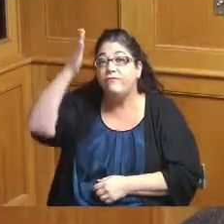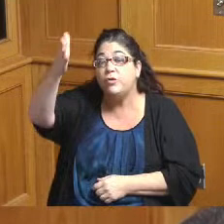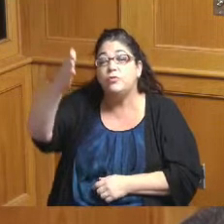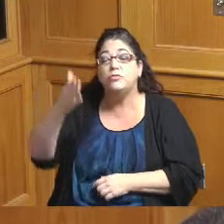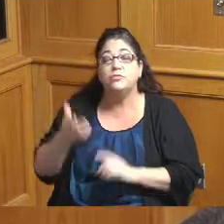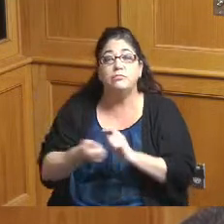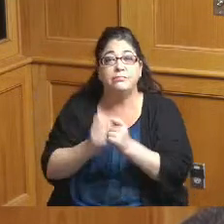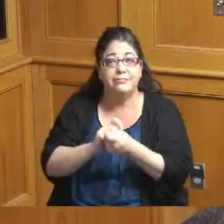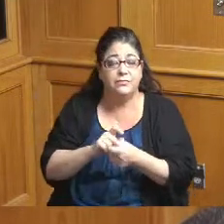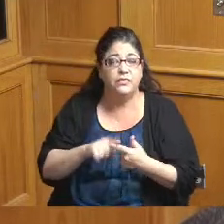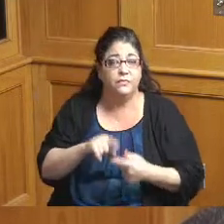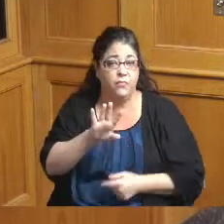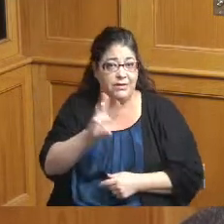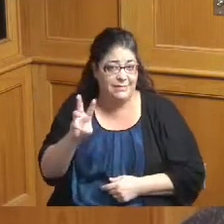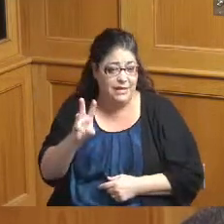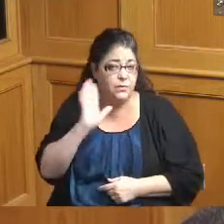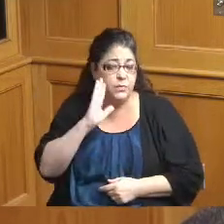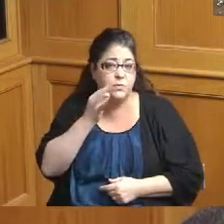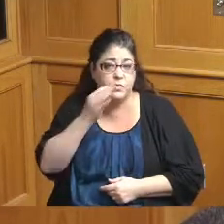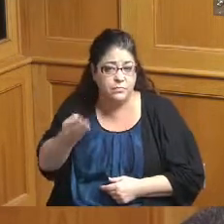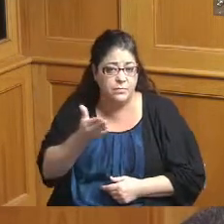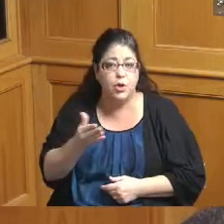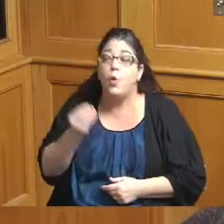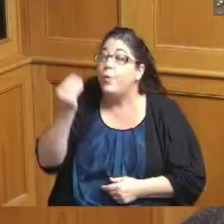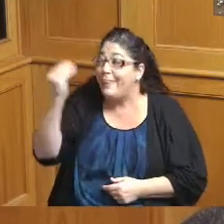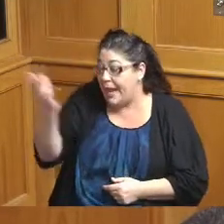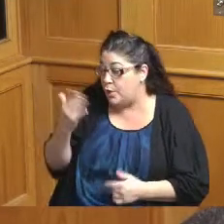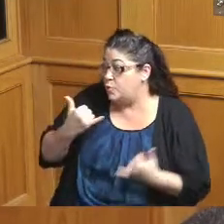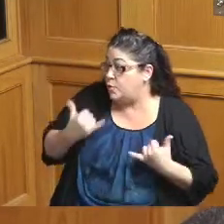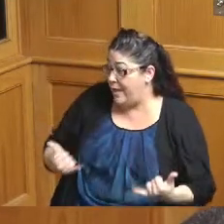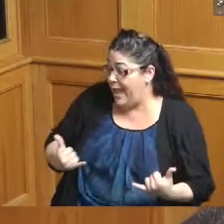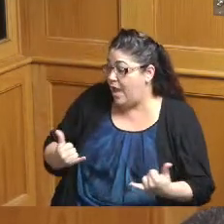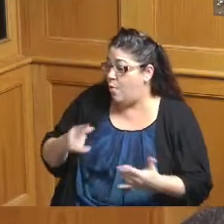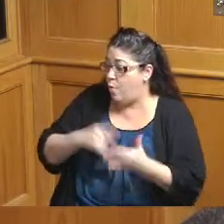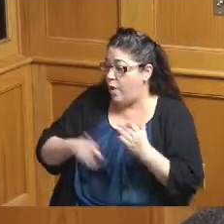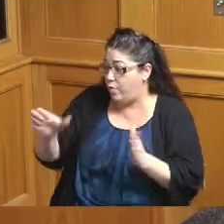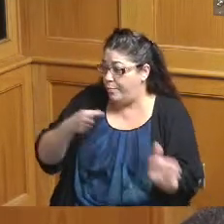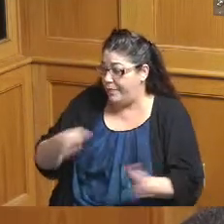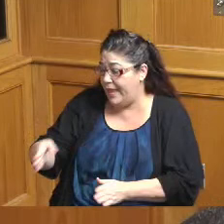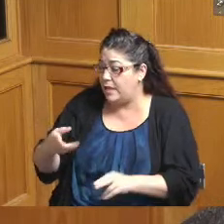46 and so I'm glad that you're letting us know in advance what you're thinking about doing and